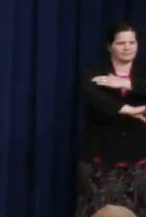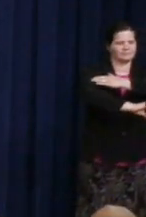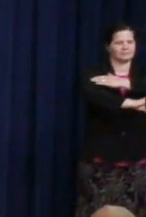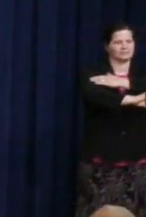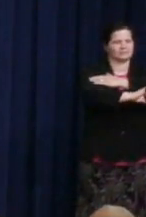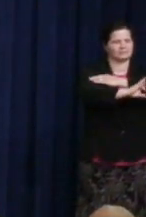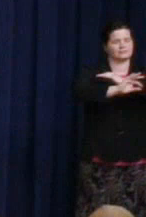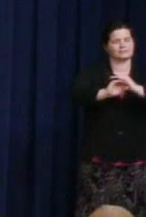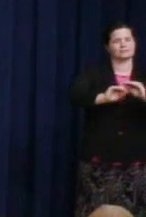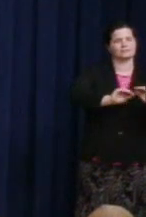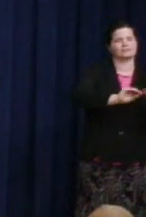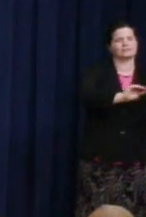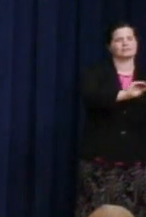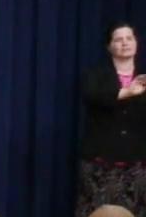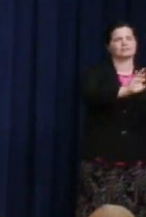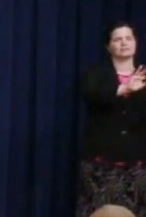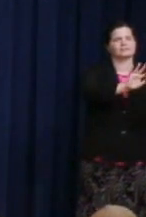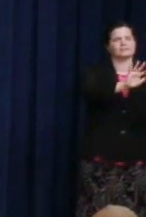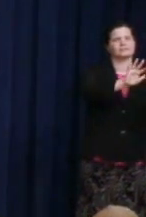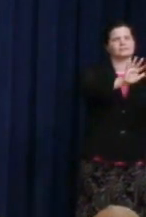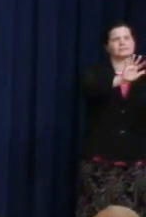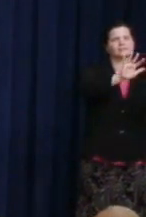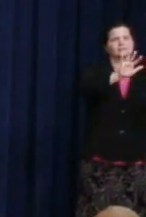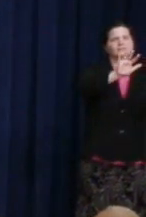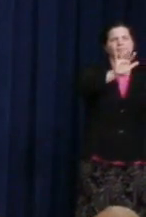early light